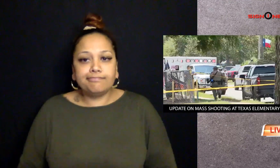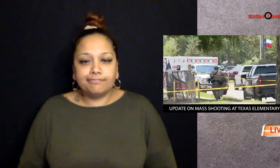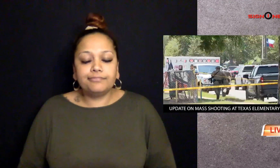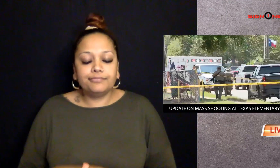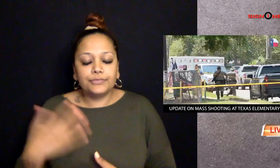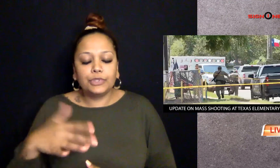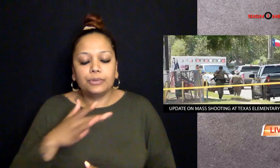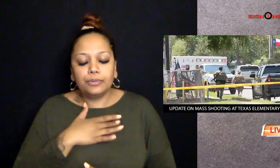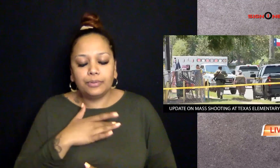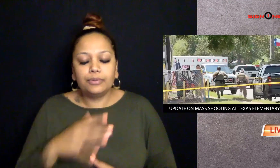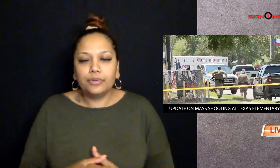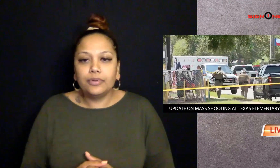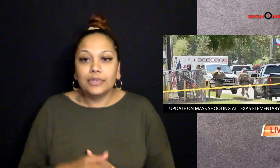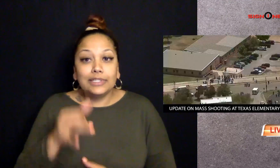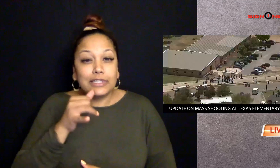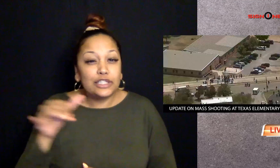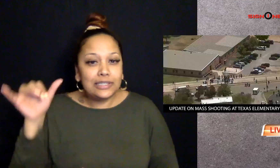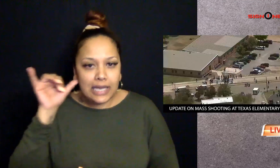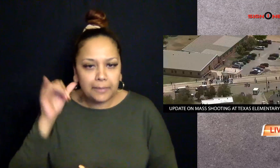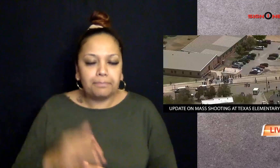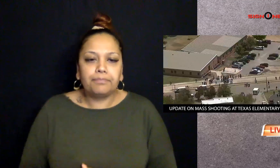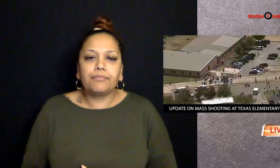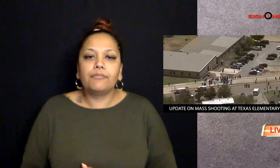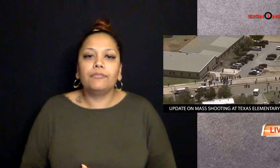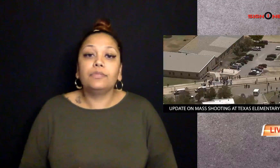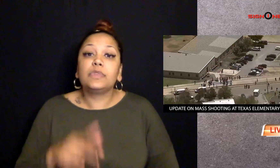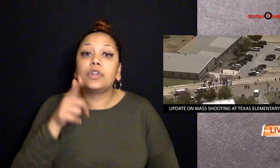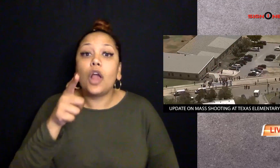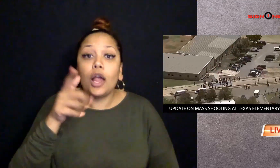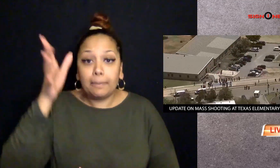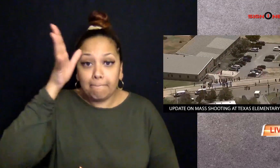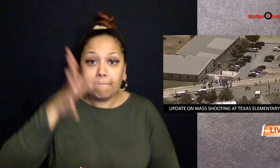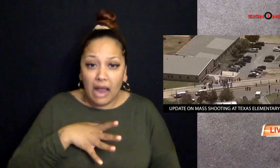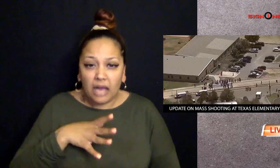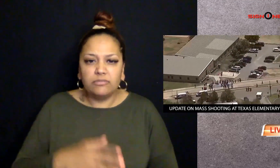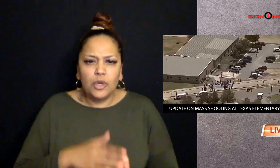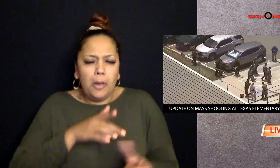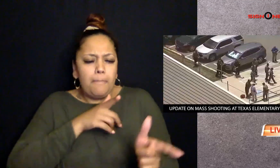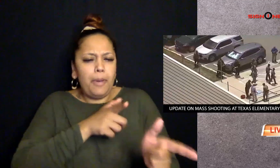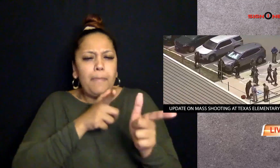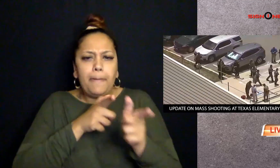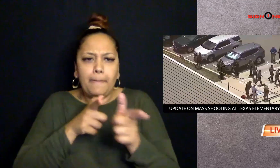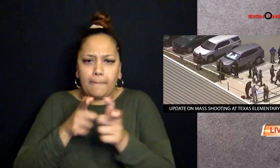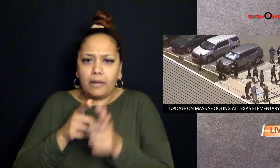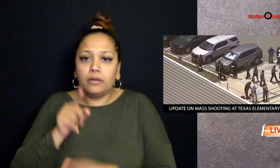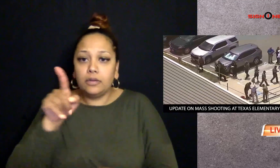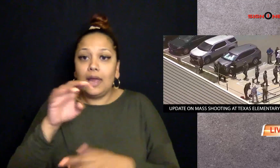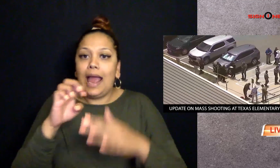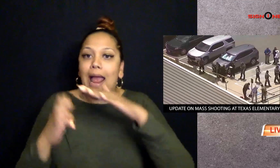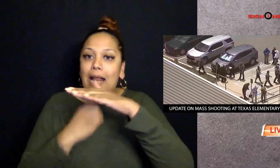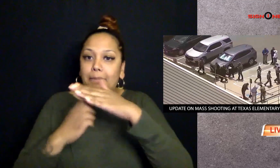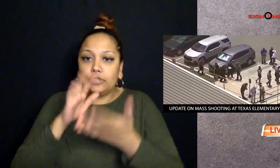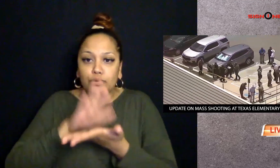children and two adults were killed Tuesday when a gunman opened fire at an elementary